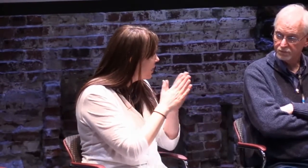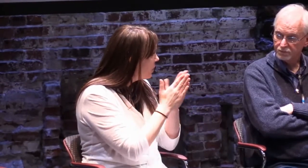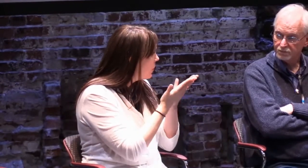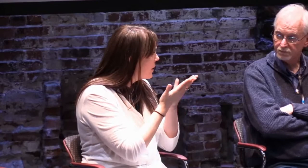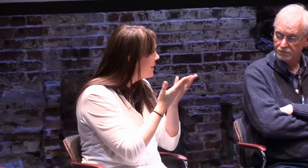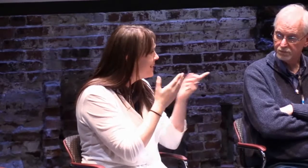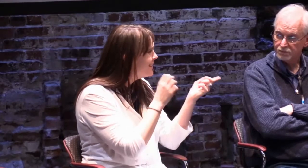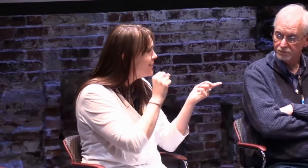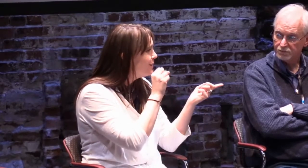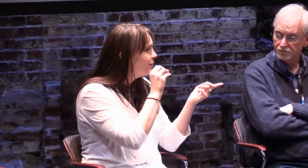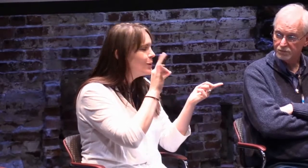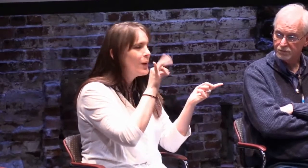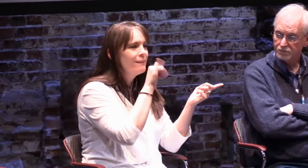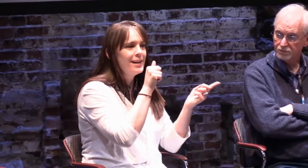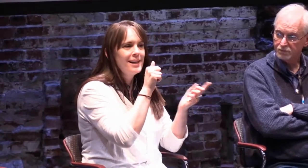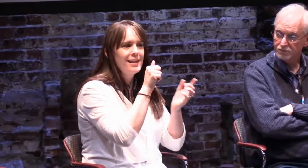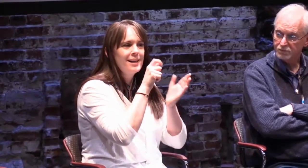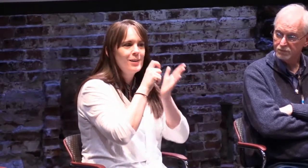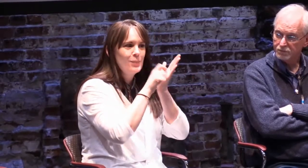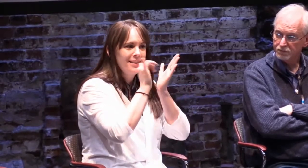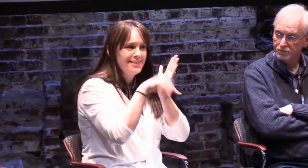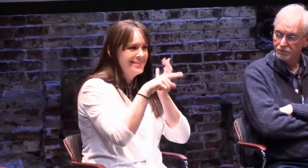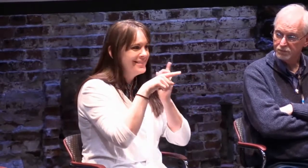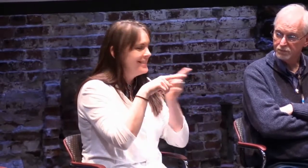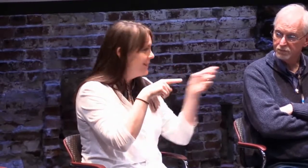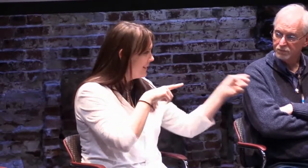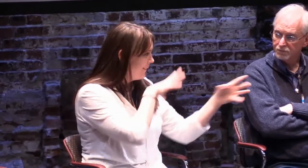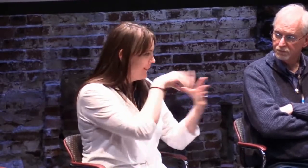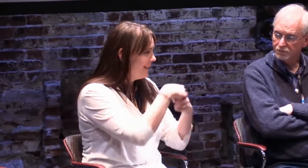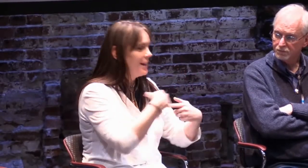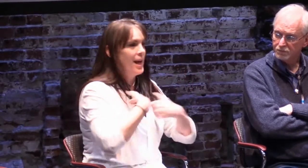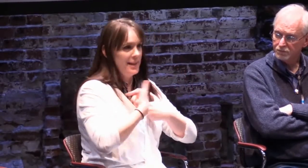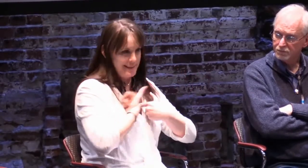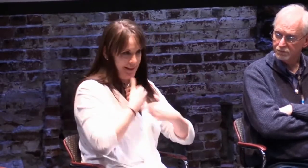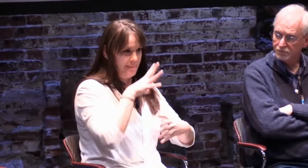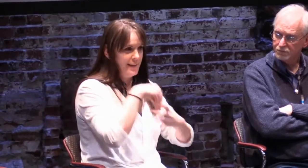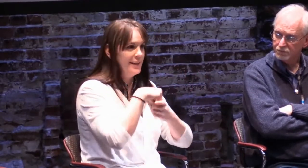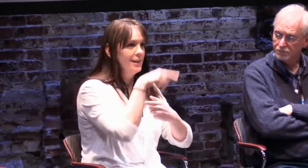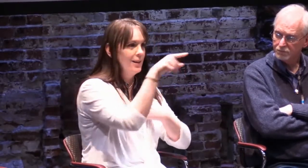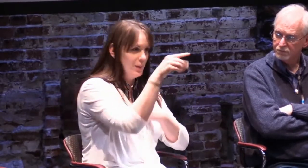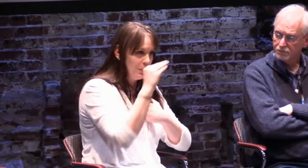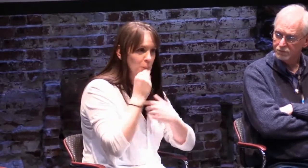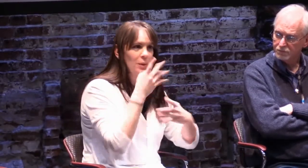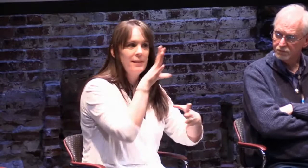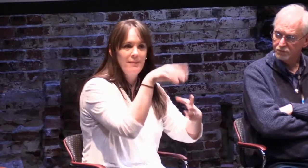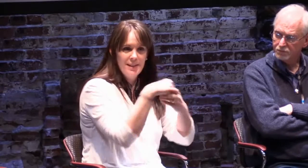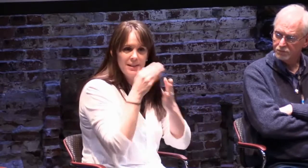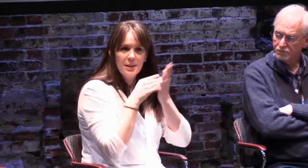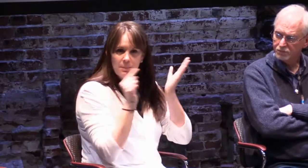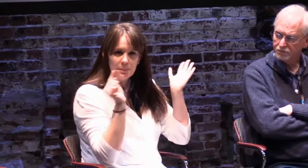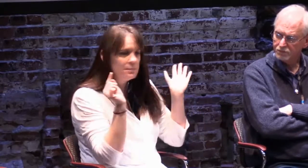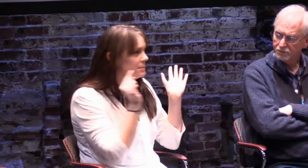There's this publication that was recently produced, Spotlight on Deaf Women. I'm actually featured in that.